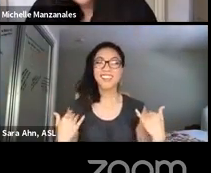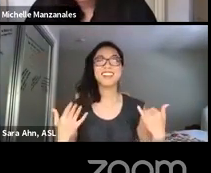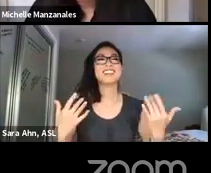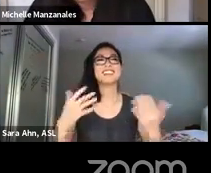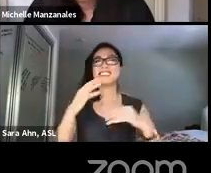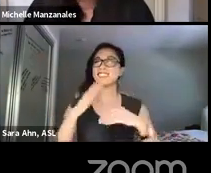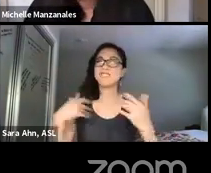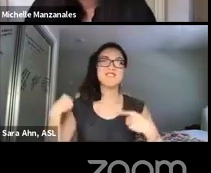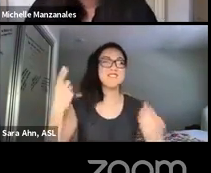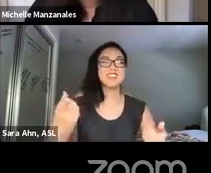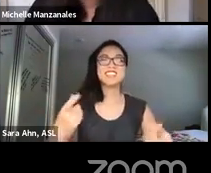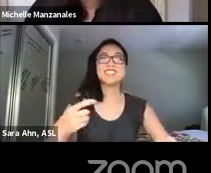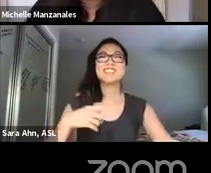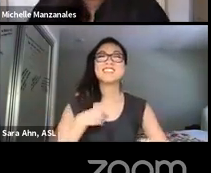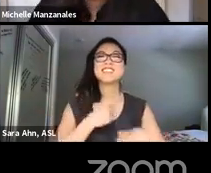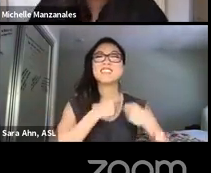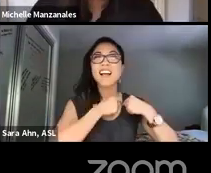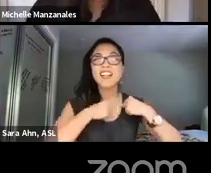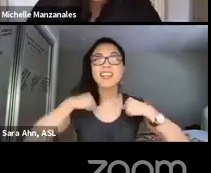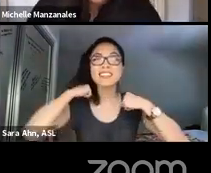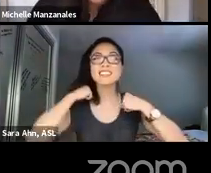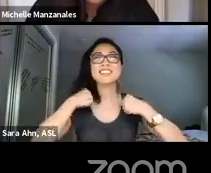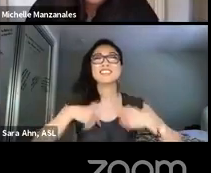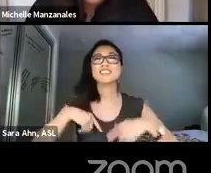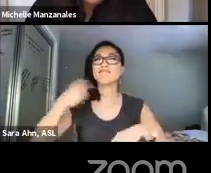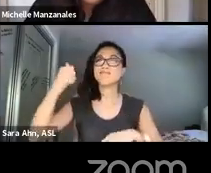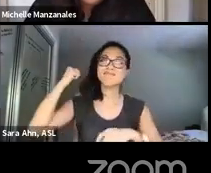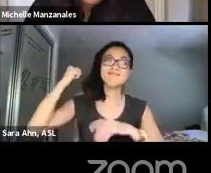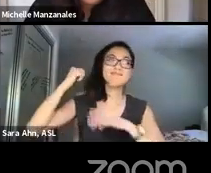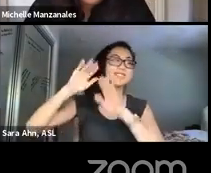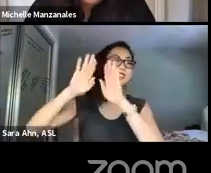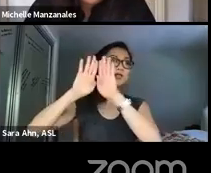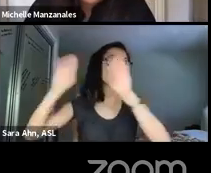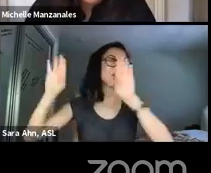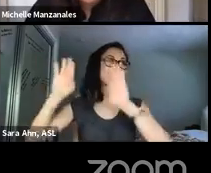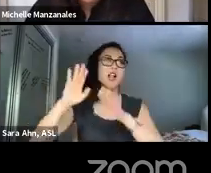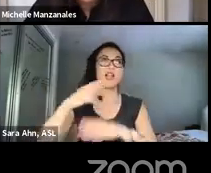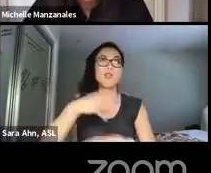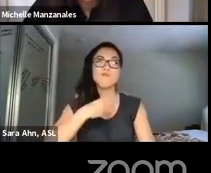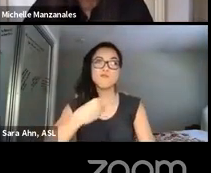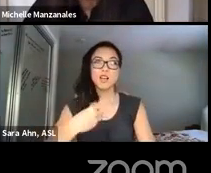teaching artist with Arts Connection. I have been teaching in New York City schools